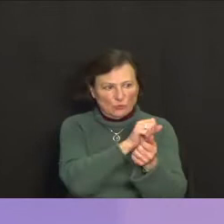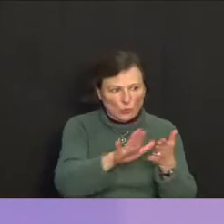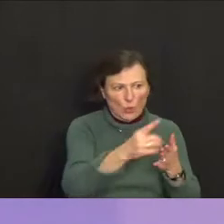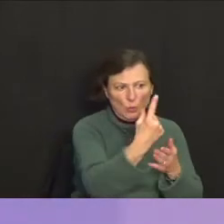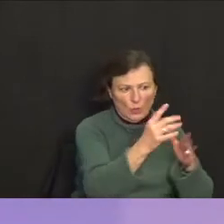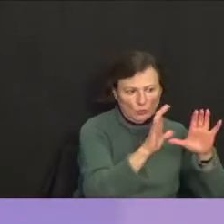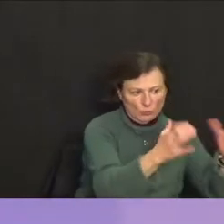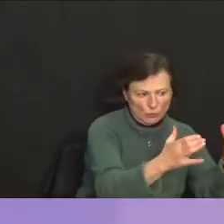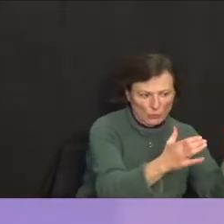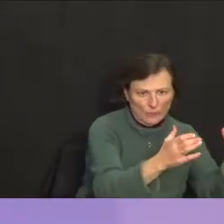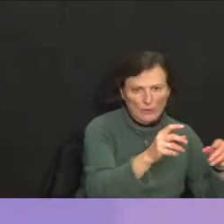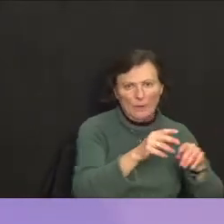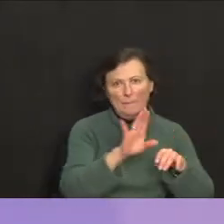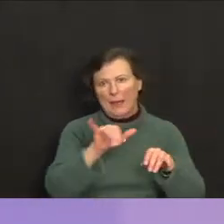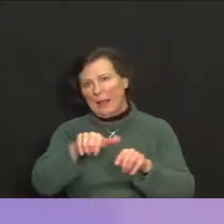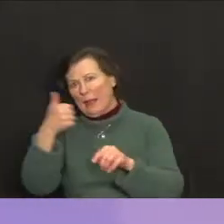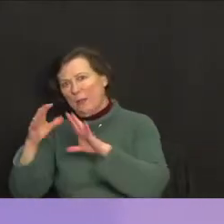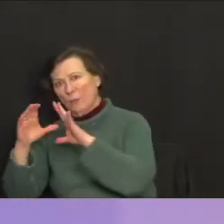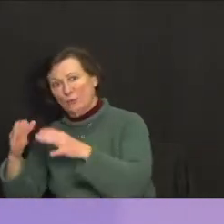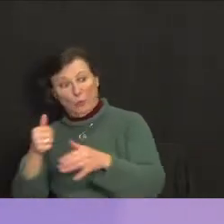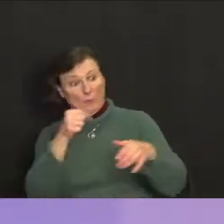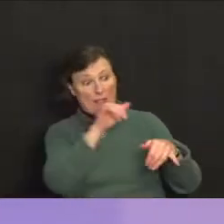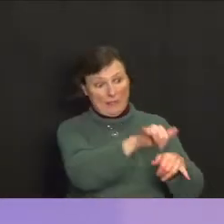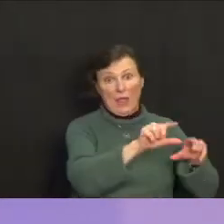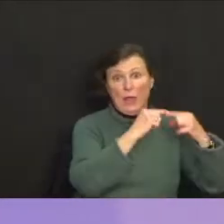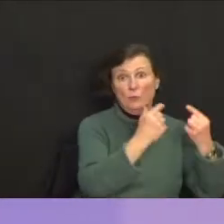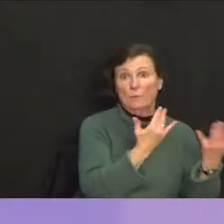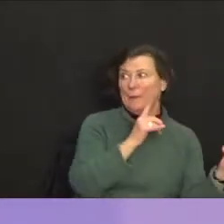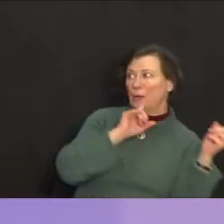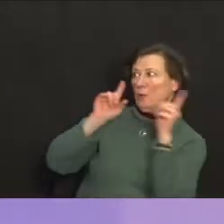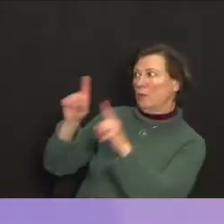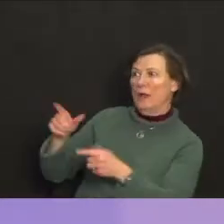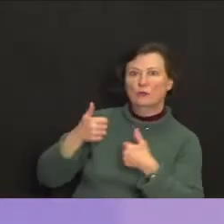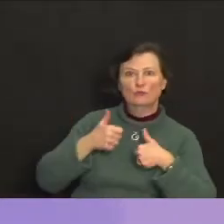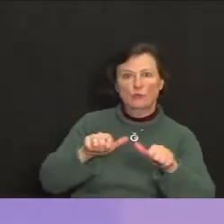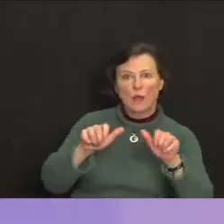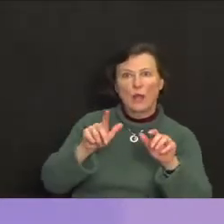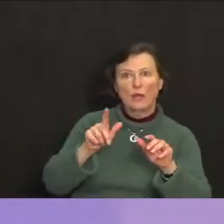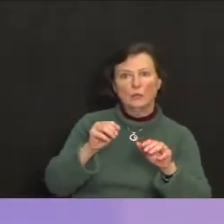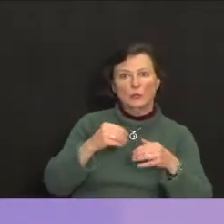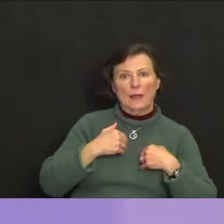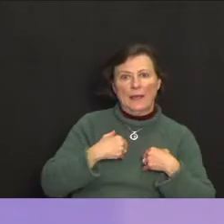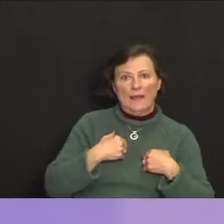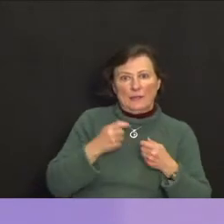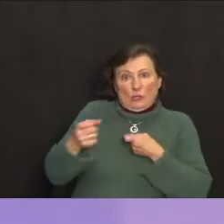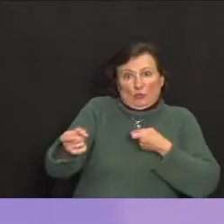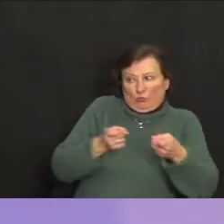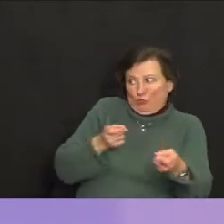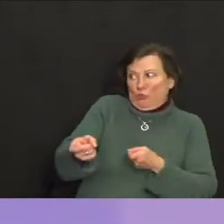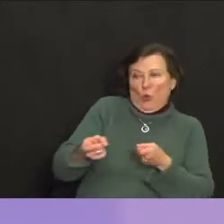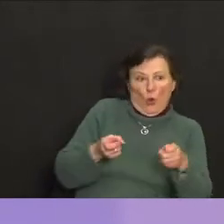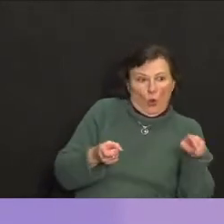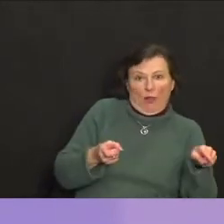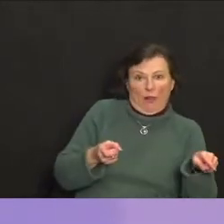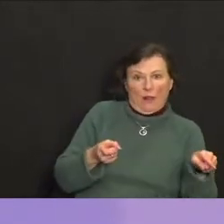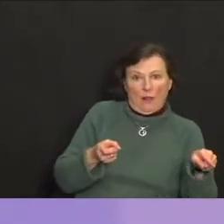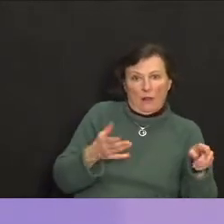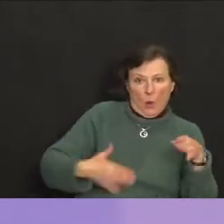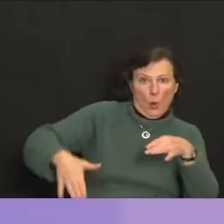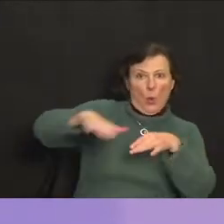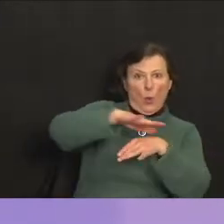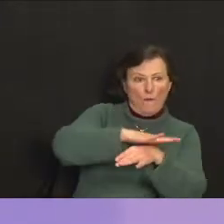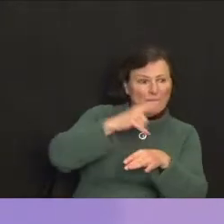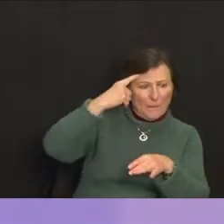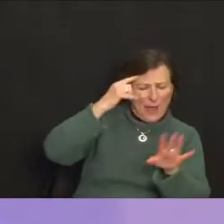under assault may react by trying to exercise extreme control over the minds, but especially,